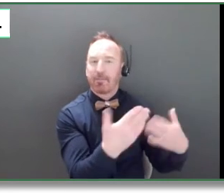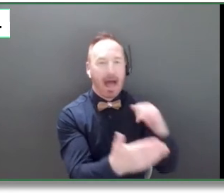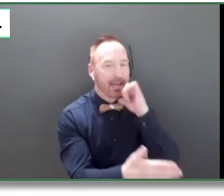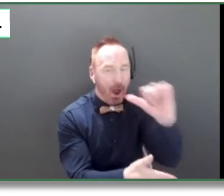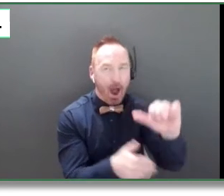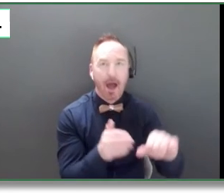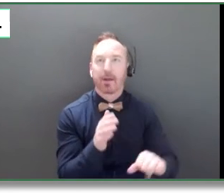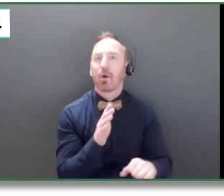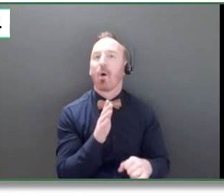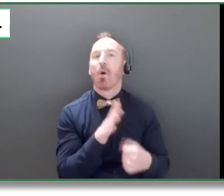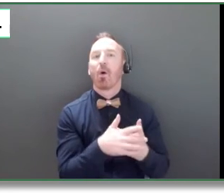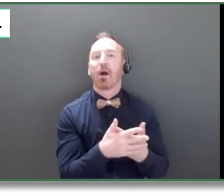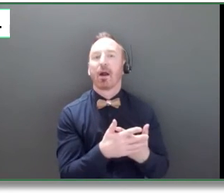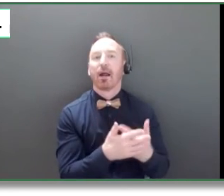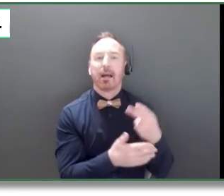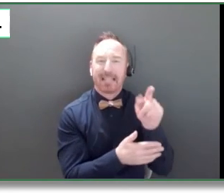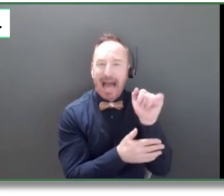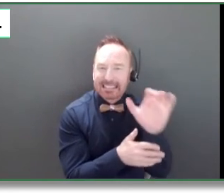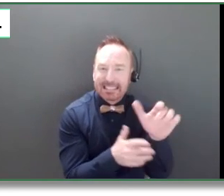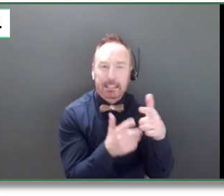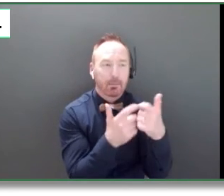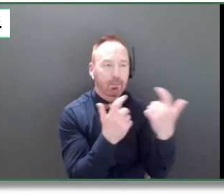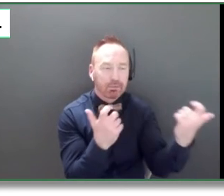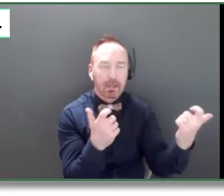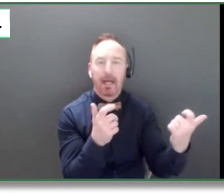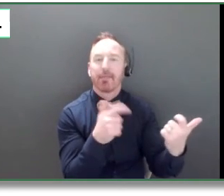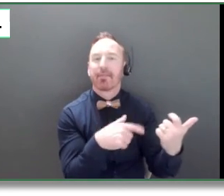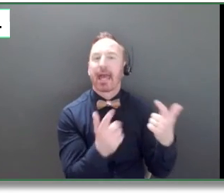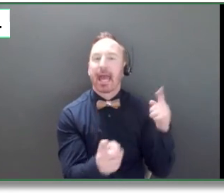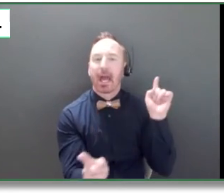bringing up a great point there. It does that